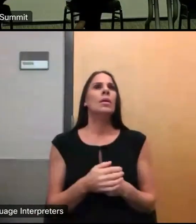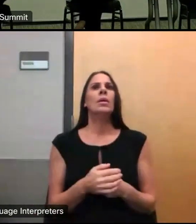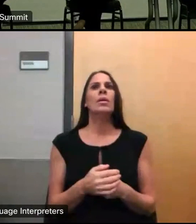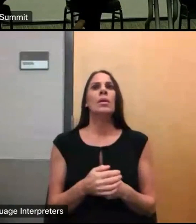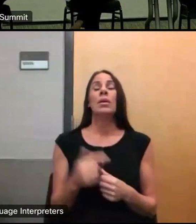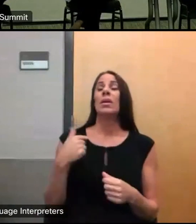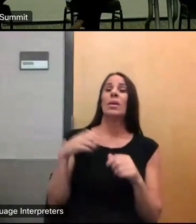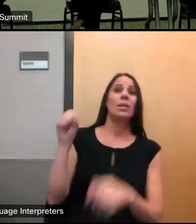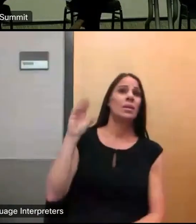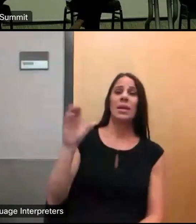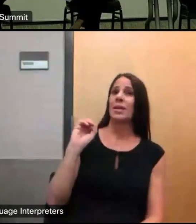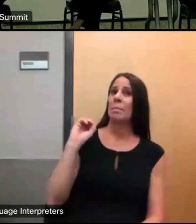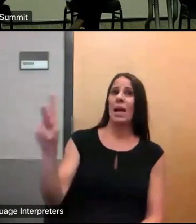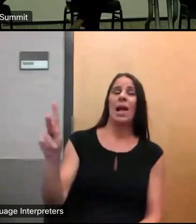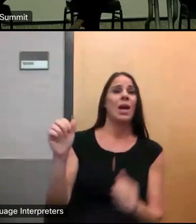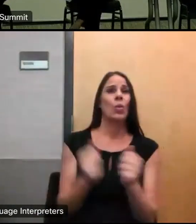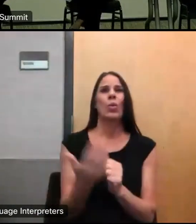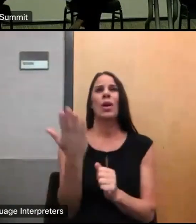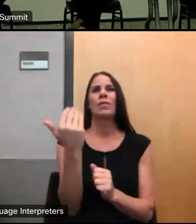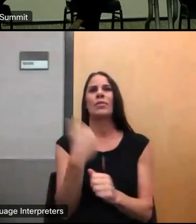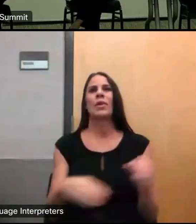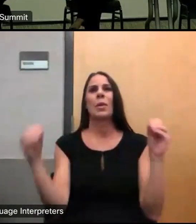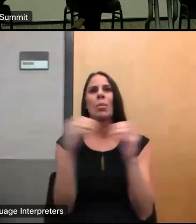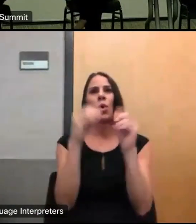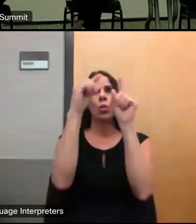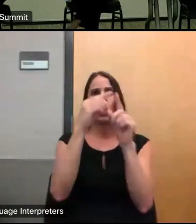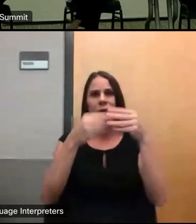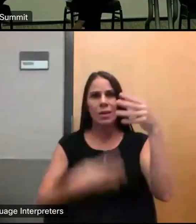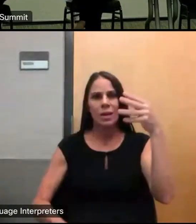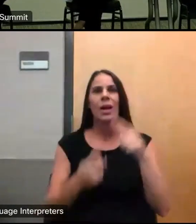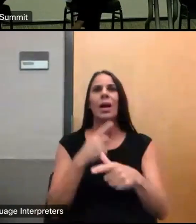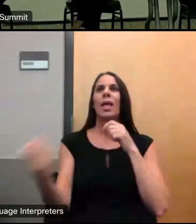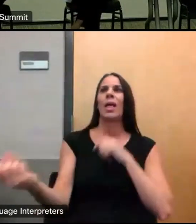it back to them with, like, 15 more words and then sending it back to me. With fewer